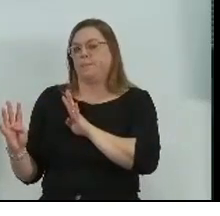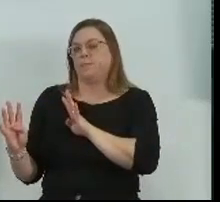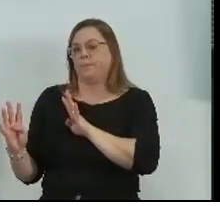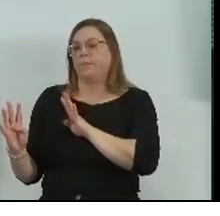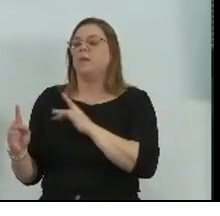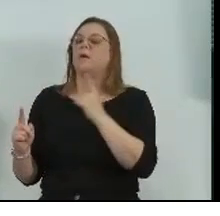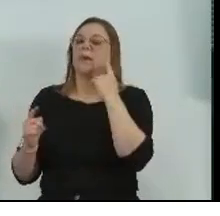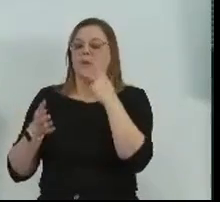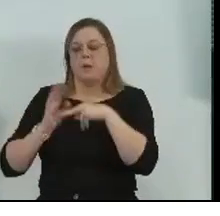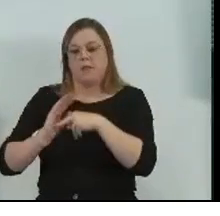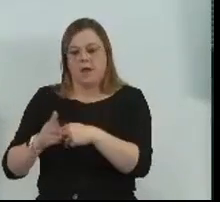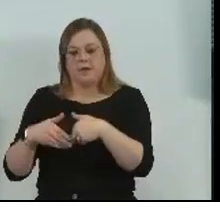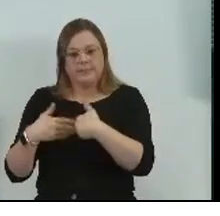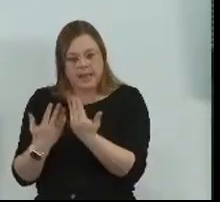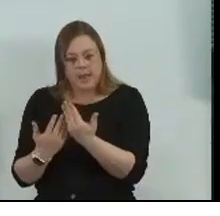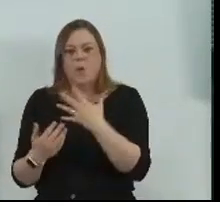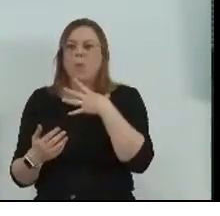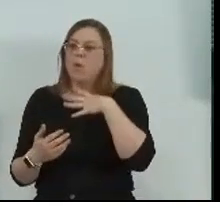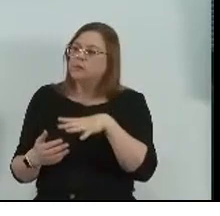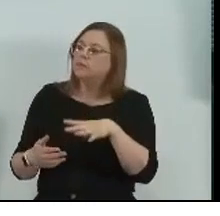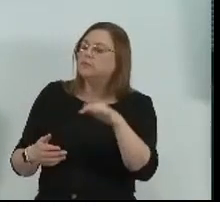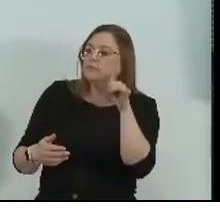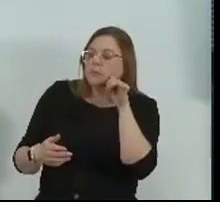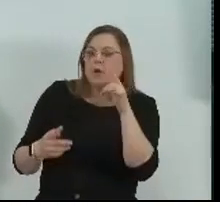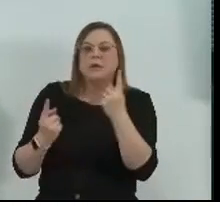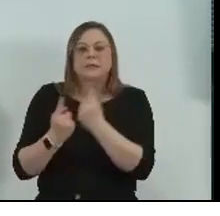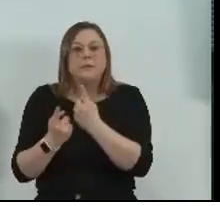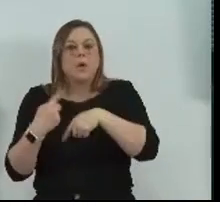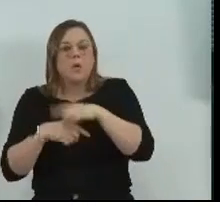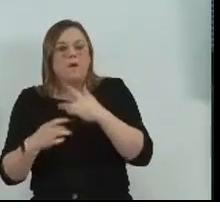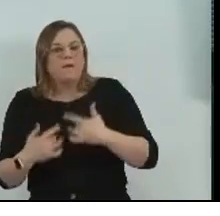about how we planned the day, we wanted to hear how something that we think is great is done.